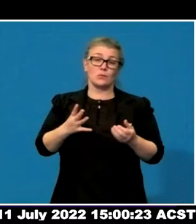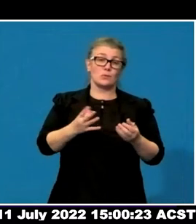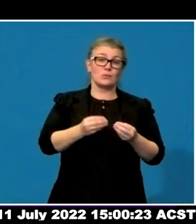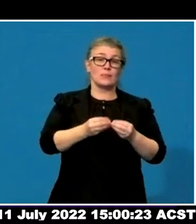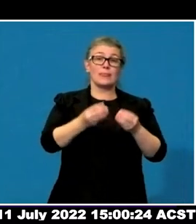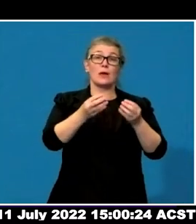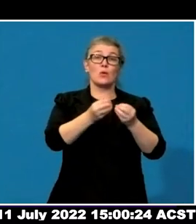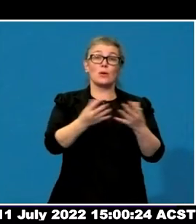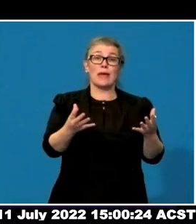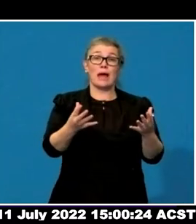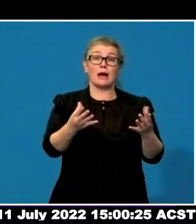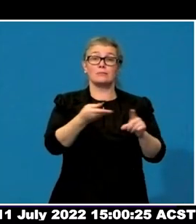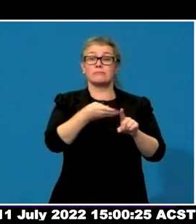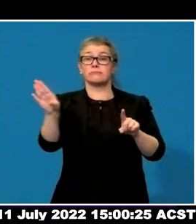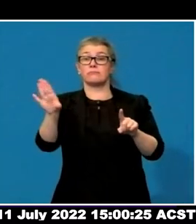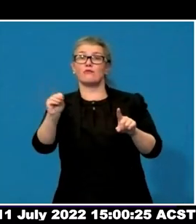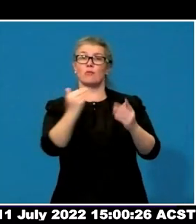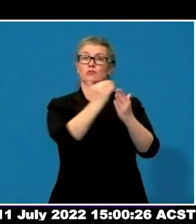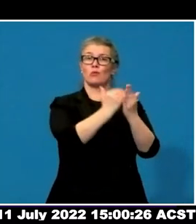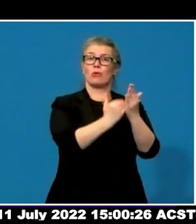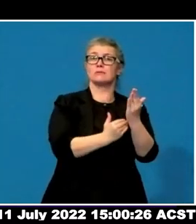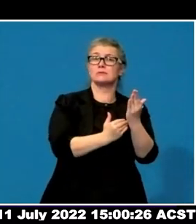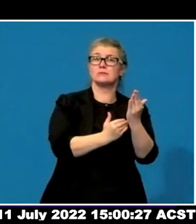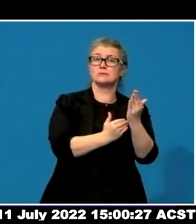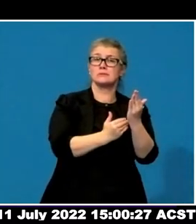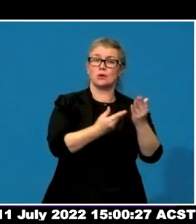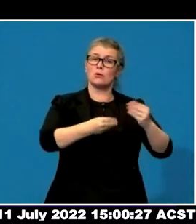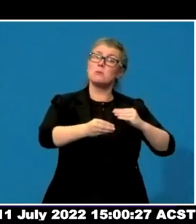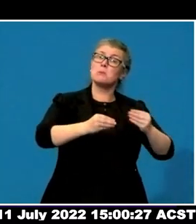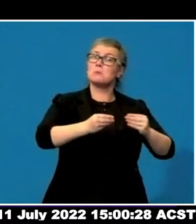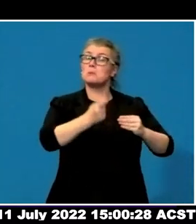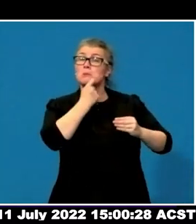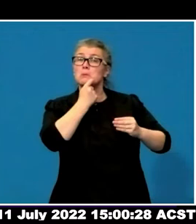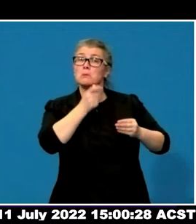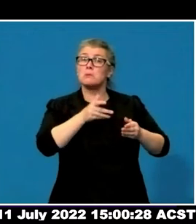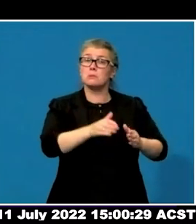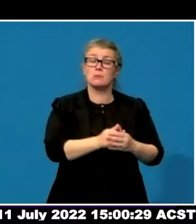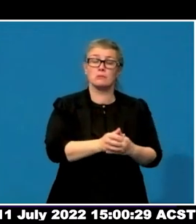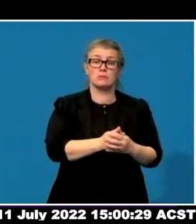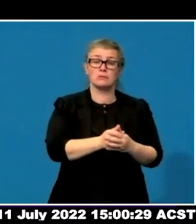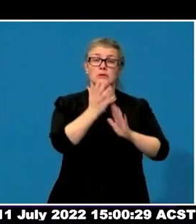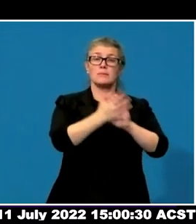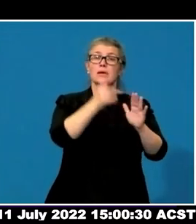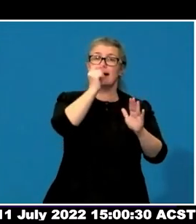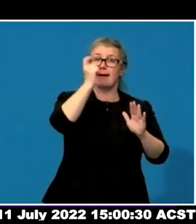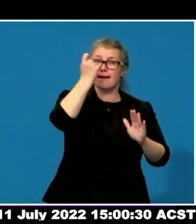of what the rules are in terms of that, and being able to understand that a call from